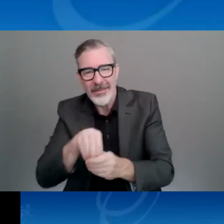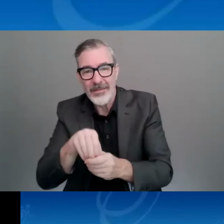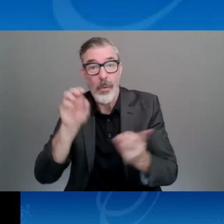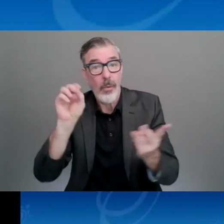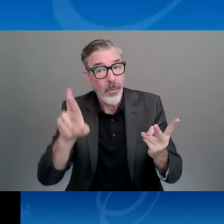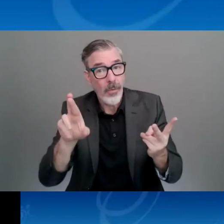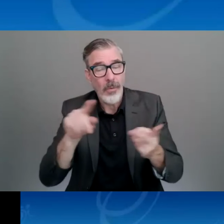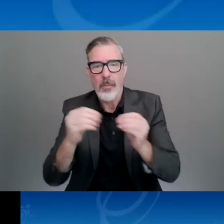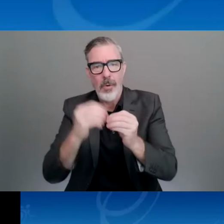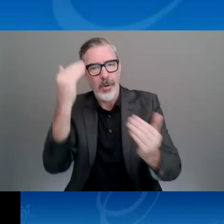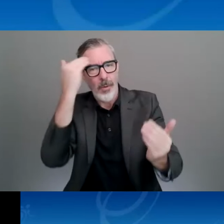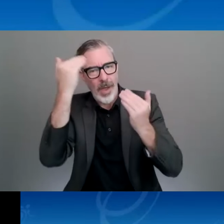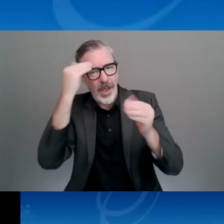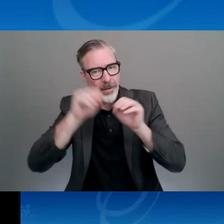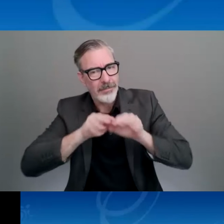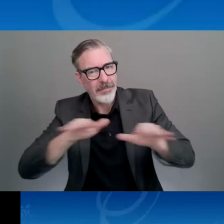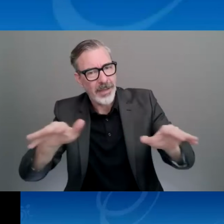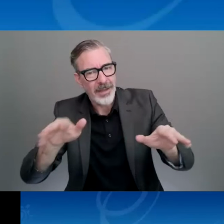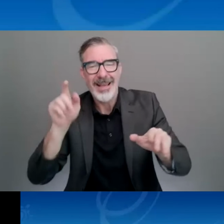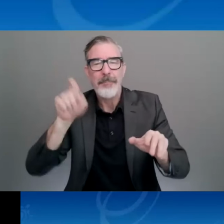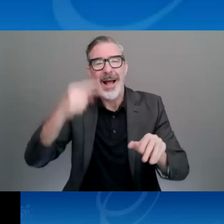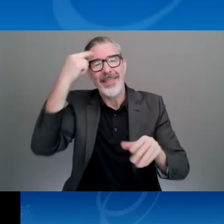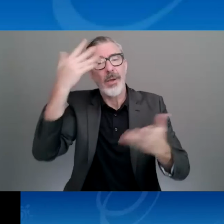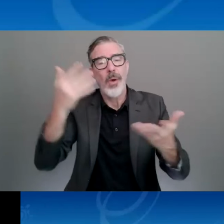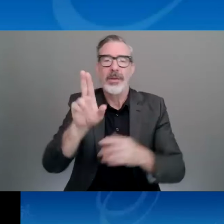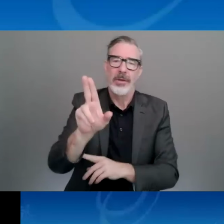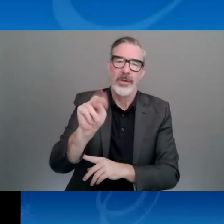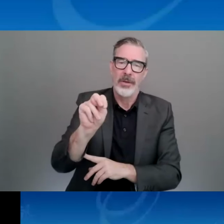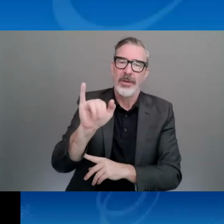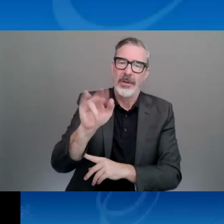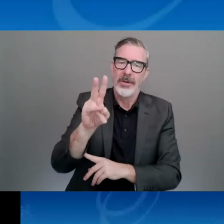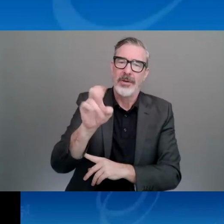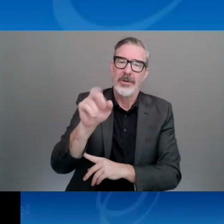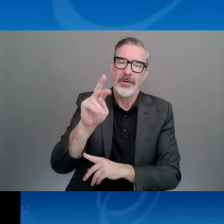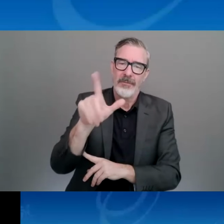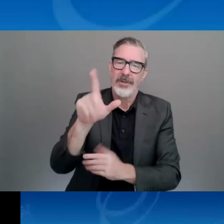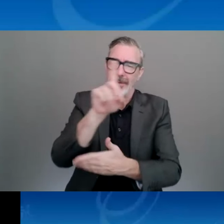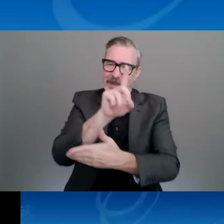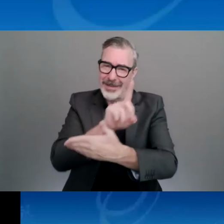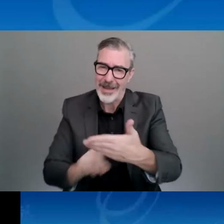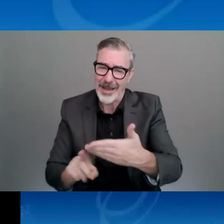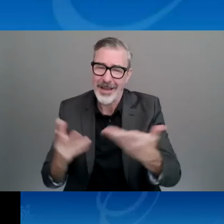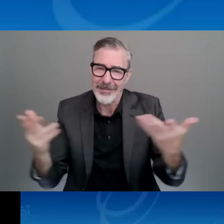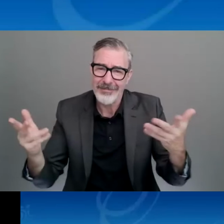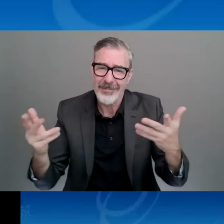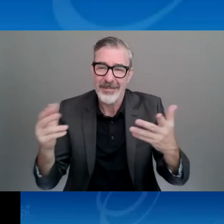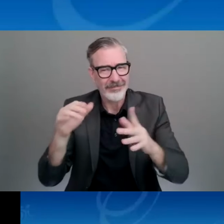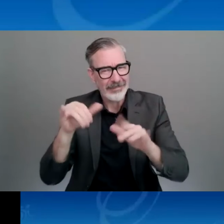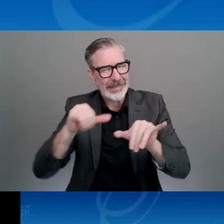of not thinking about that universal design in the first place. We all know, I think from designing something that factors in everyone